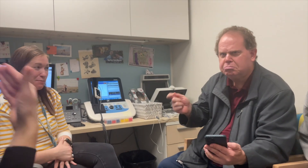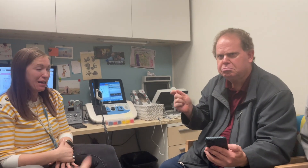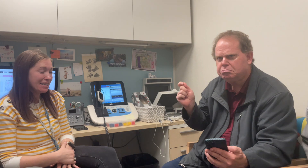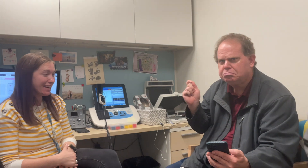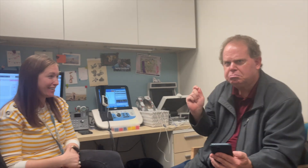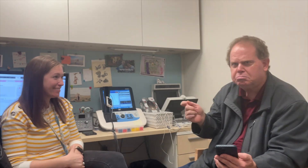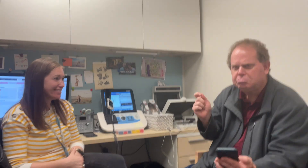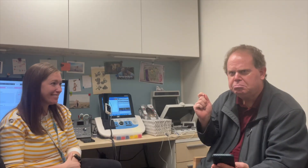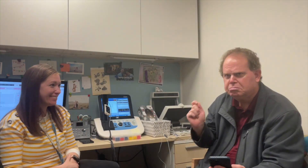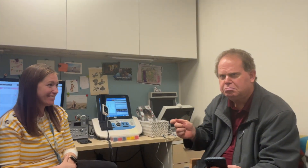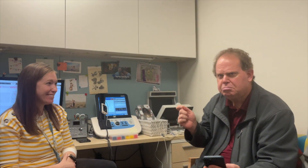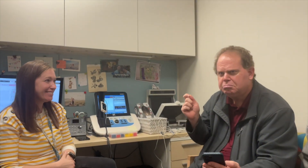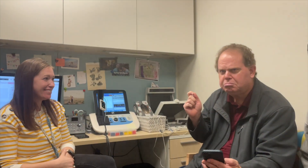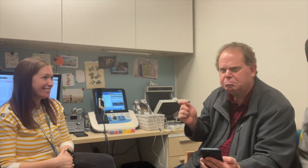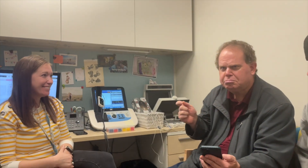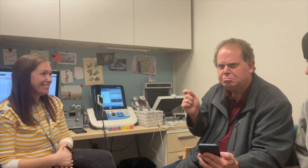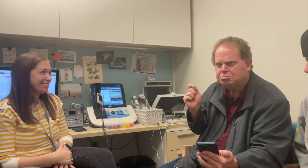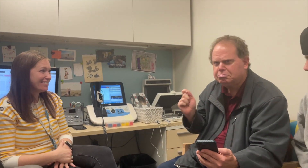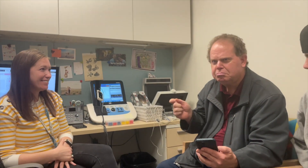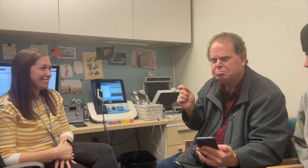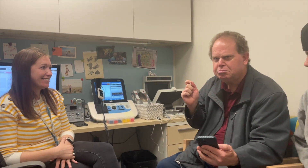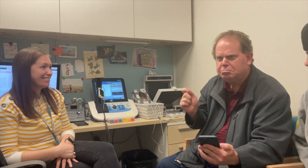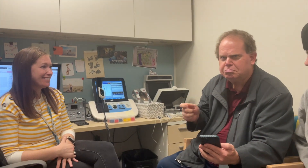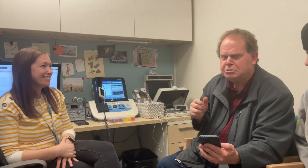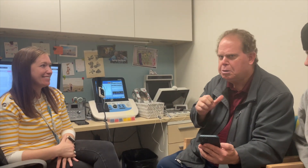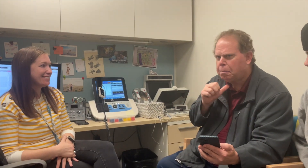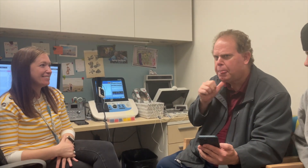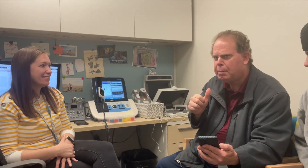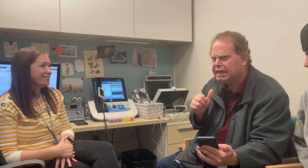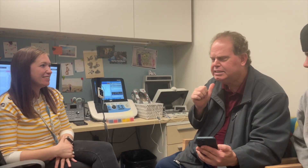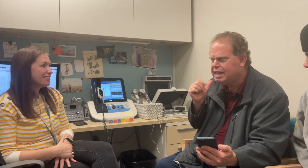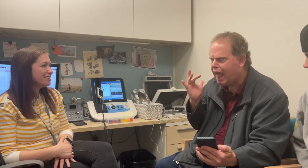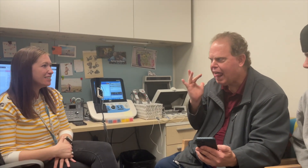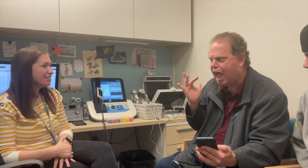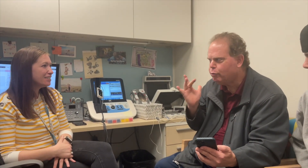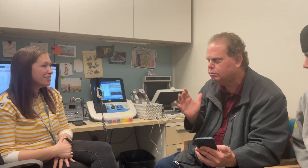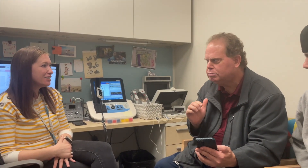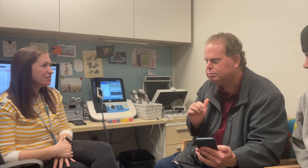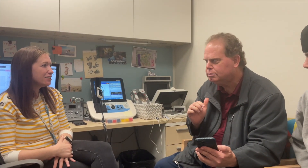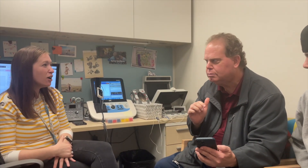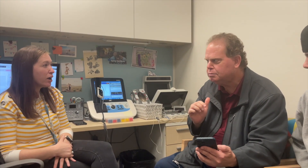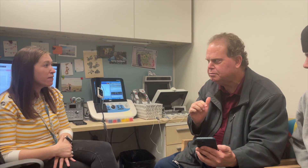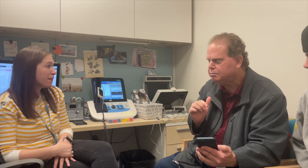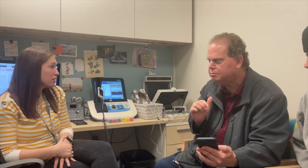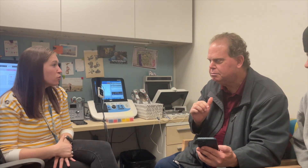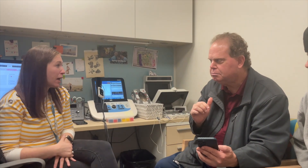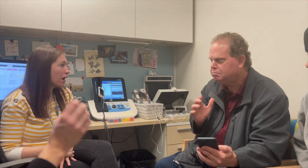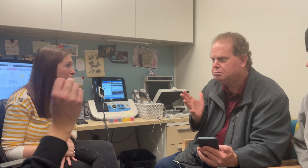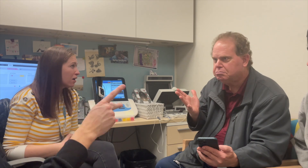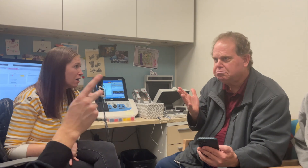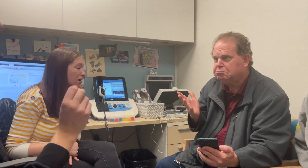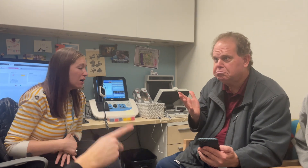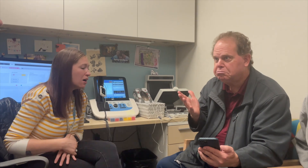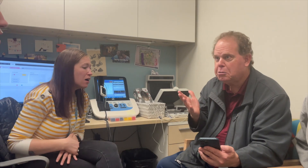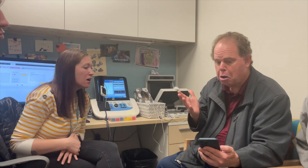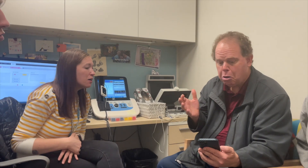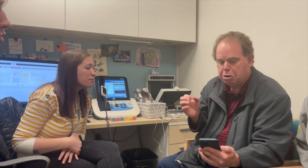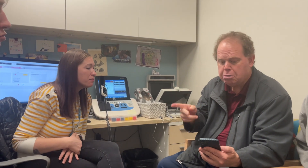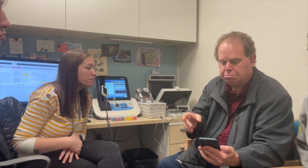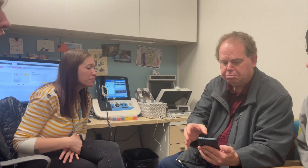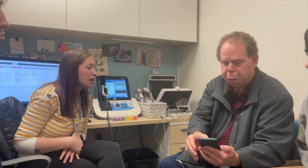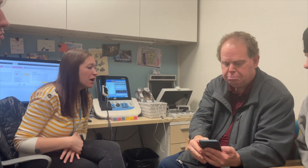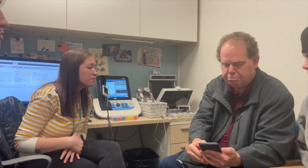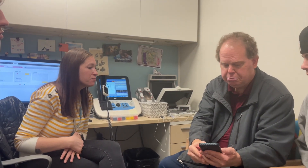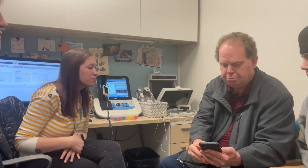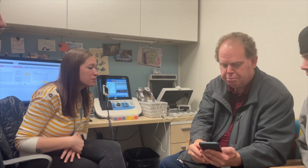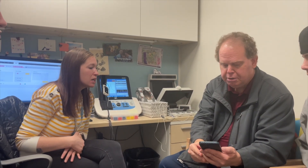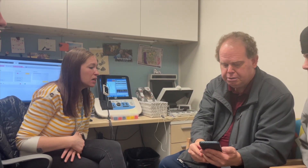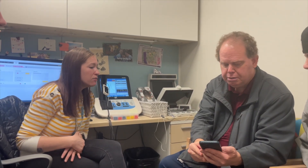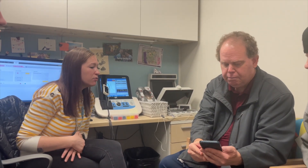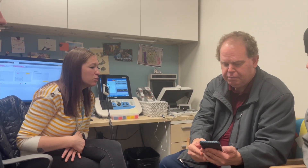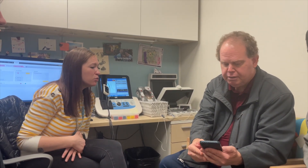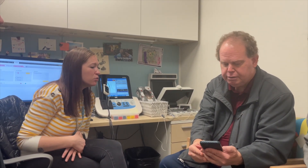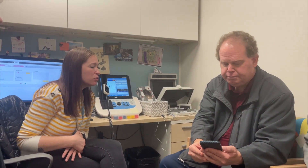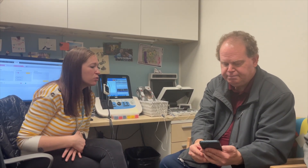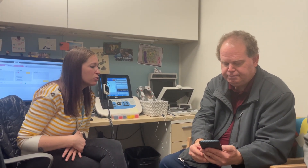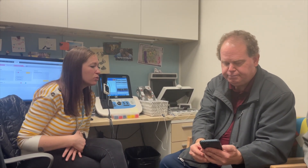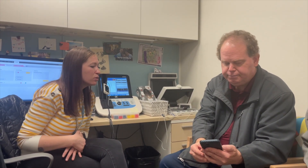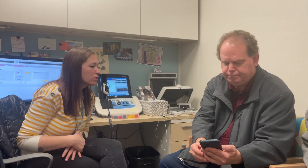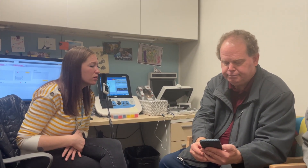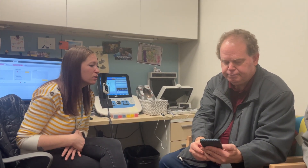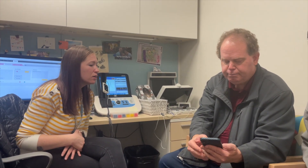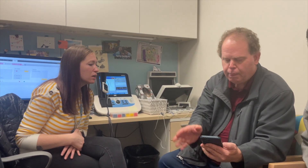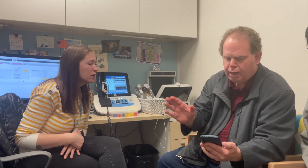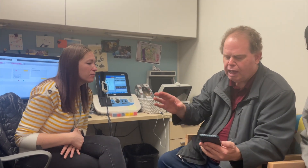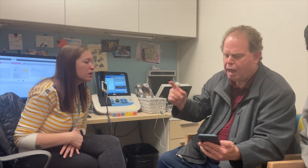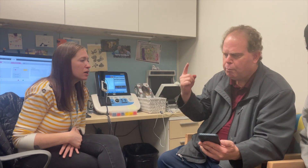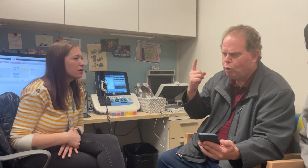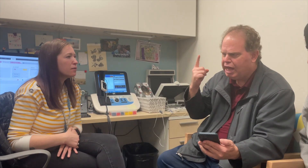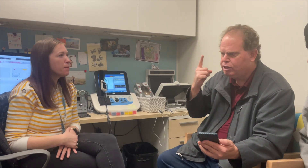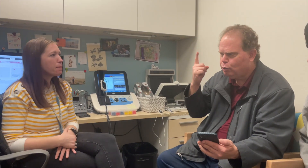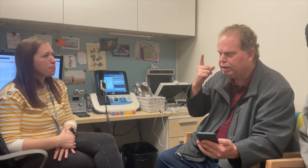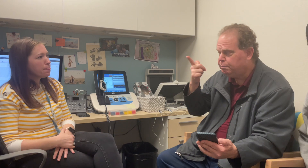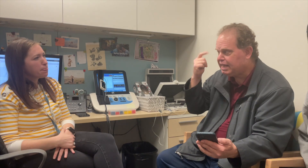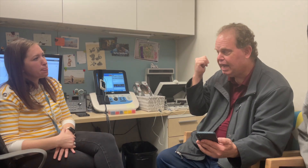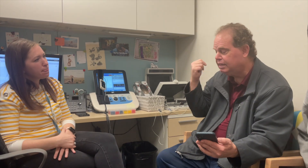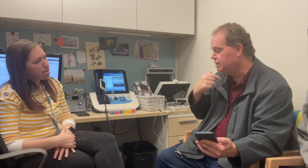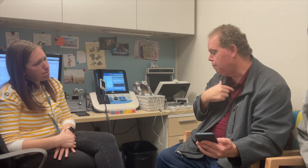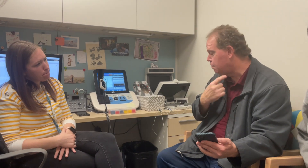amazing but it's not loud okay that's okay um okay yeah if you I'm wondering because